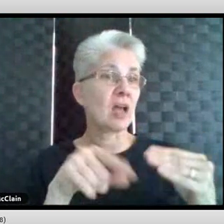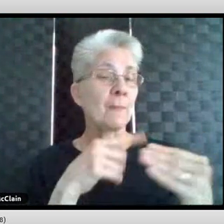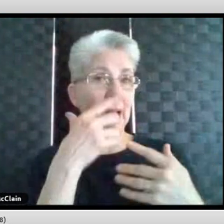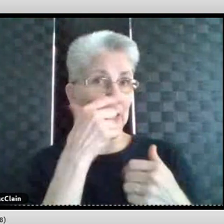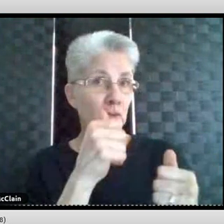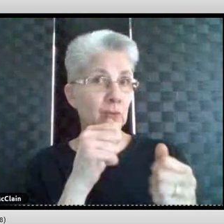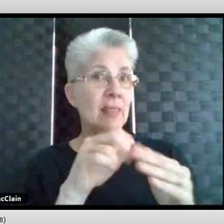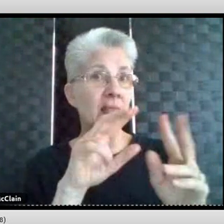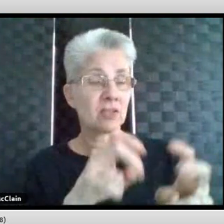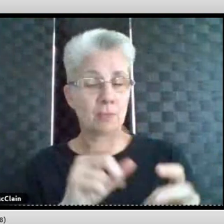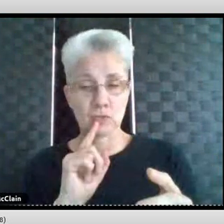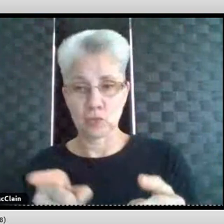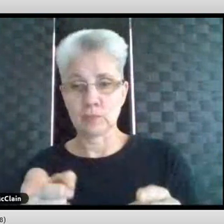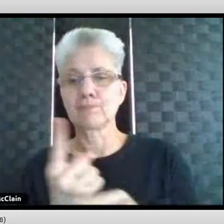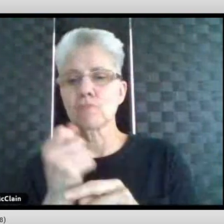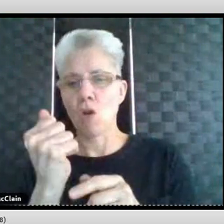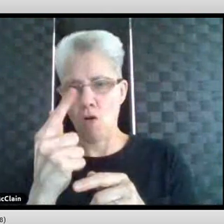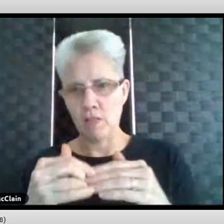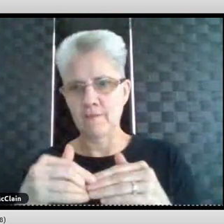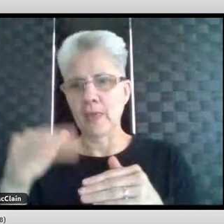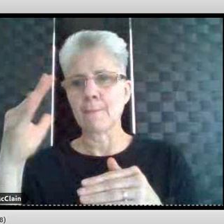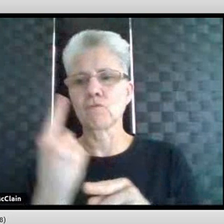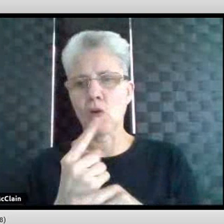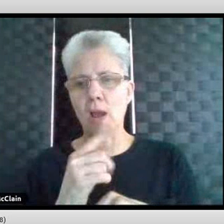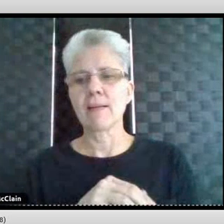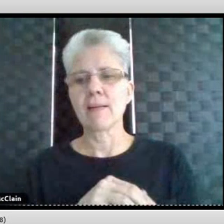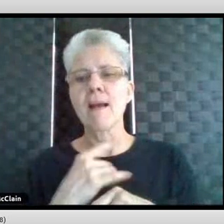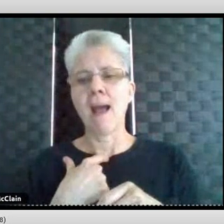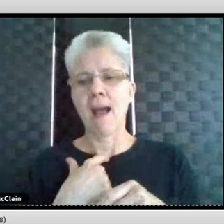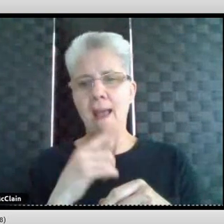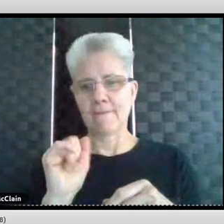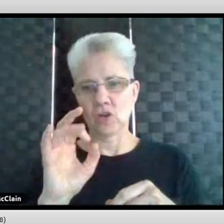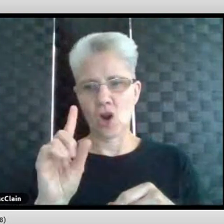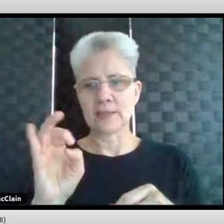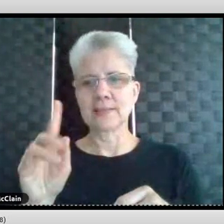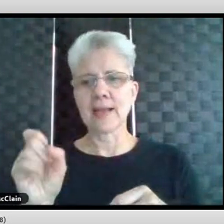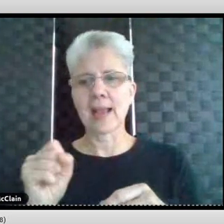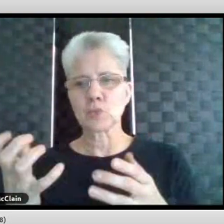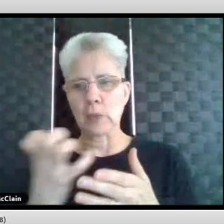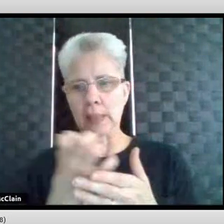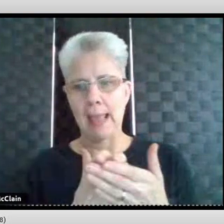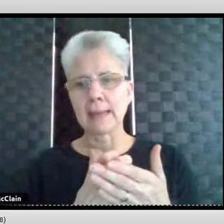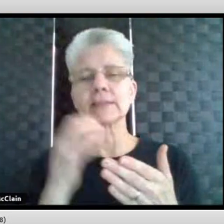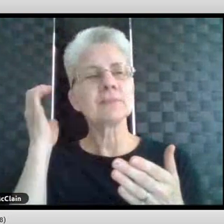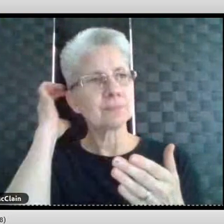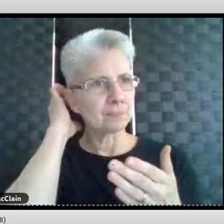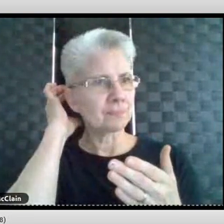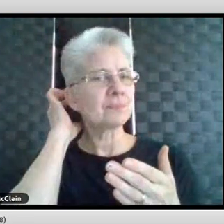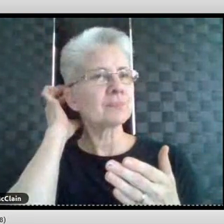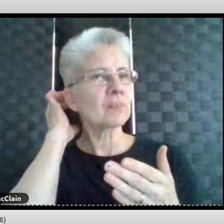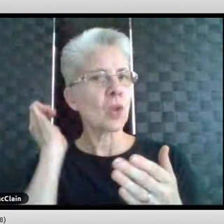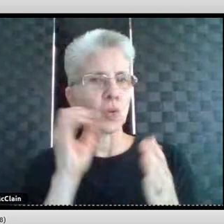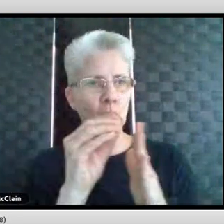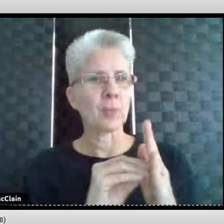absolutely, all of the above. I have card decks to collect. You can put different things on card decks,